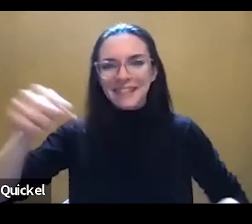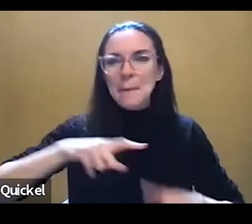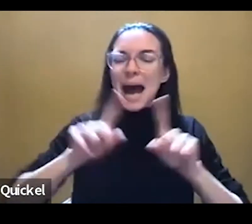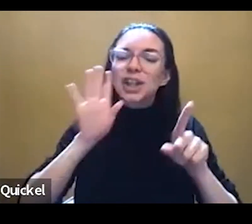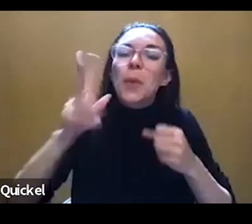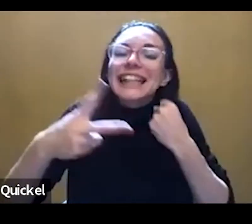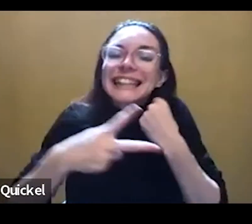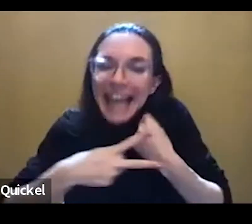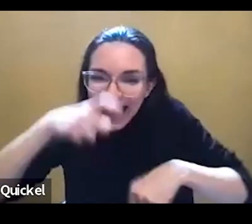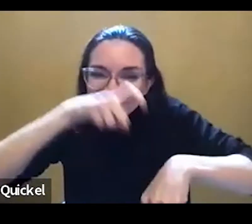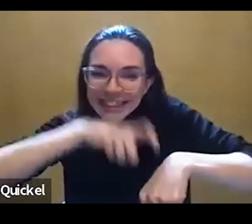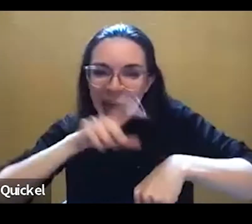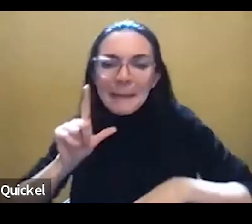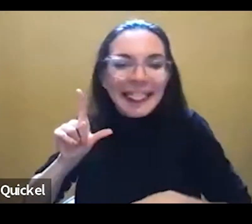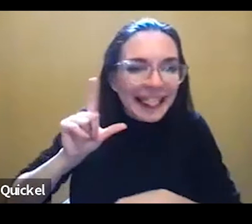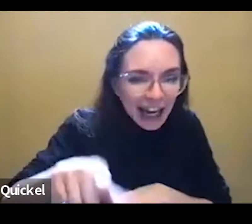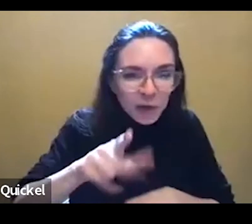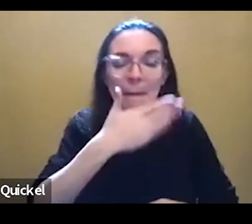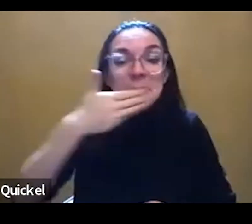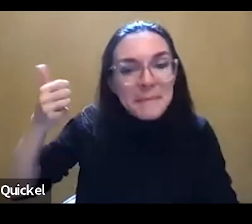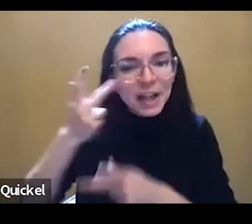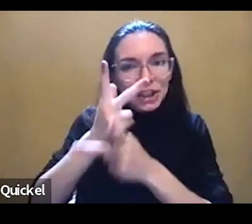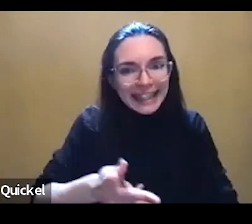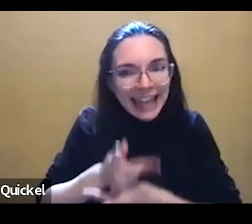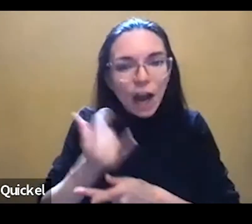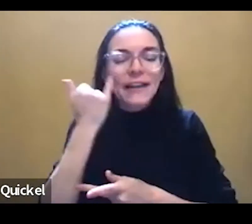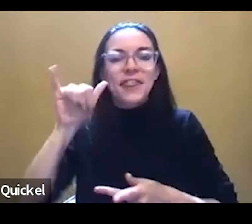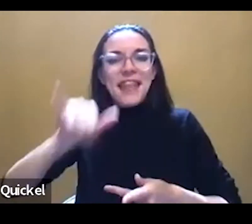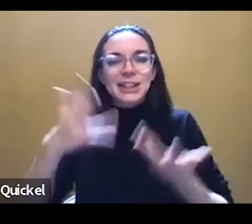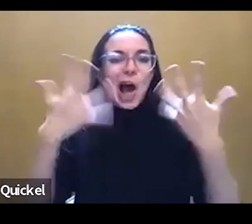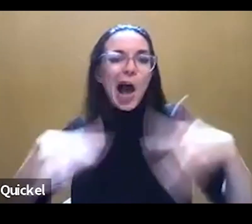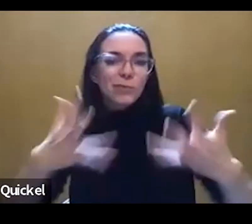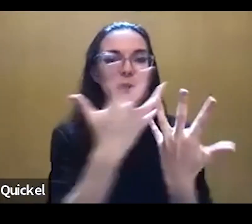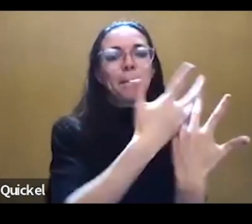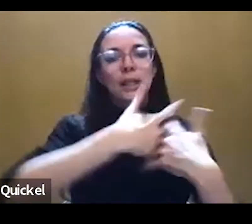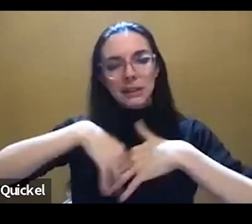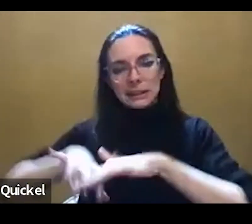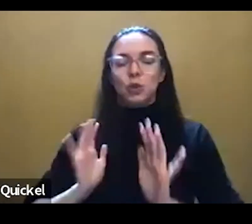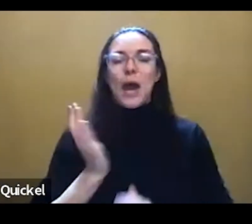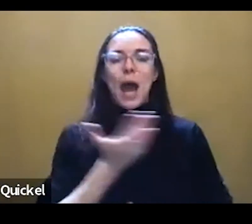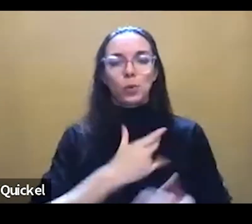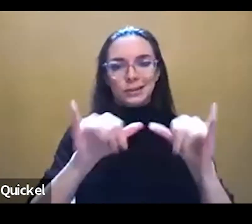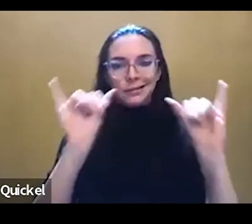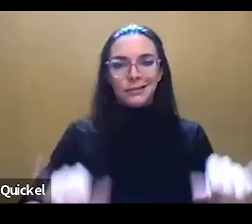and a lot better care if that's built in to our system electronically and